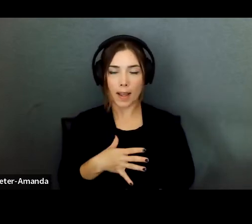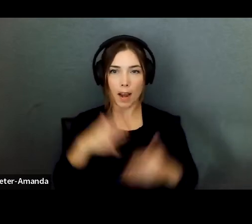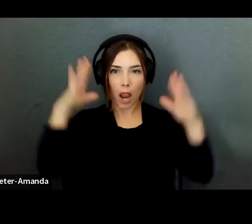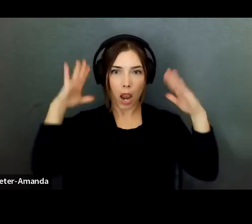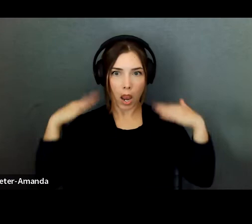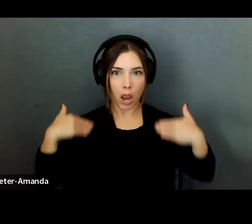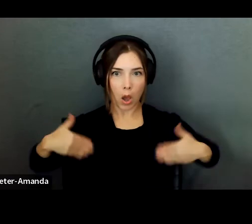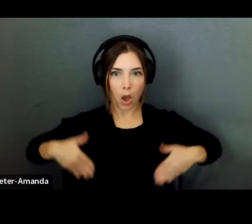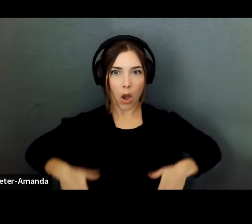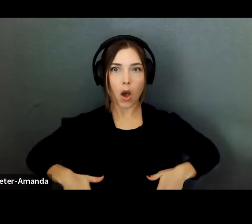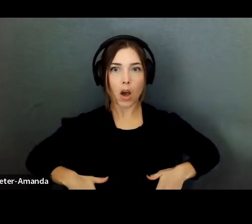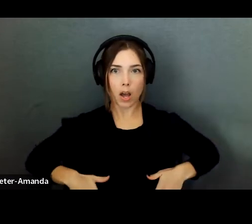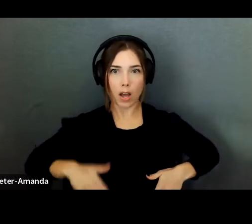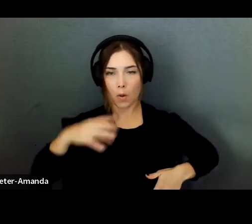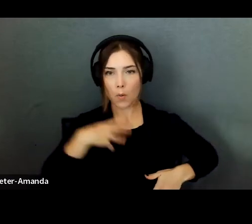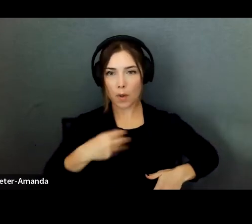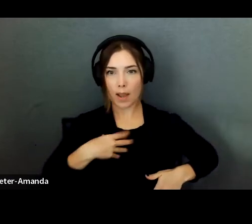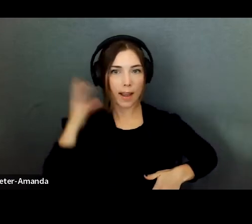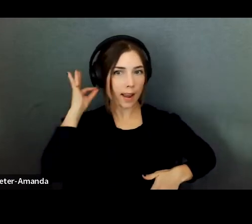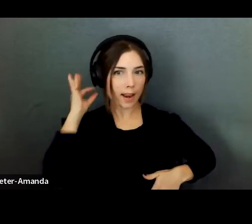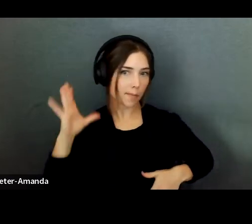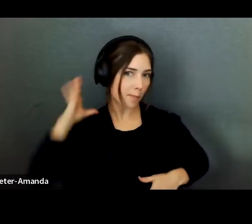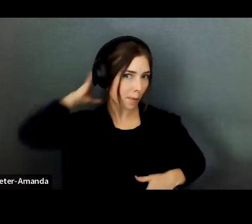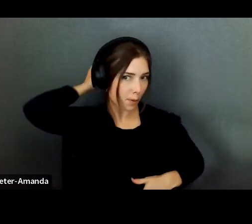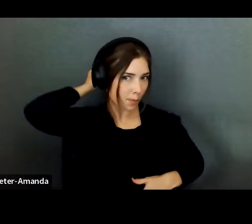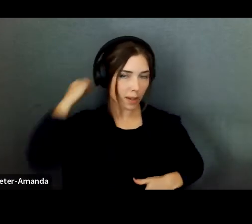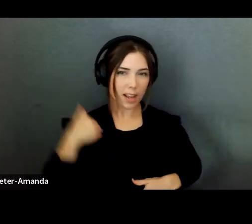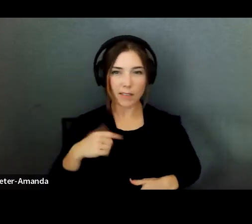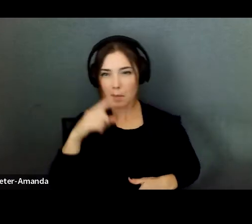I'm black and white V next sweaters.